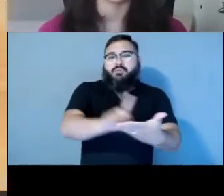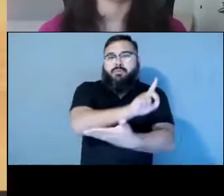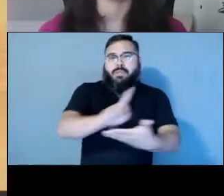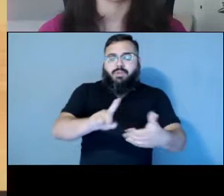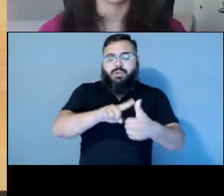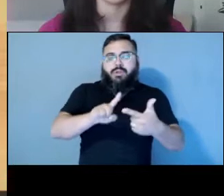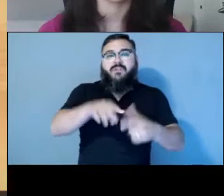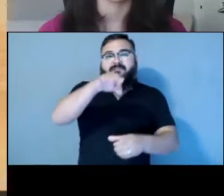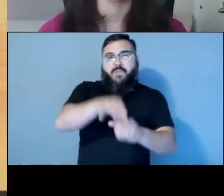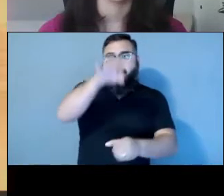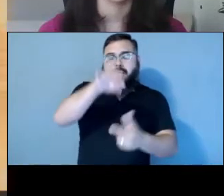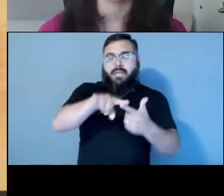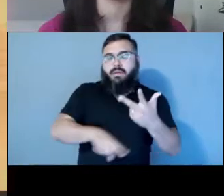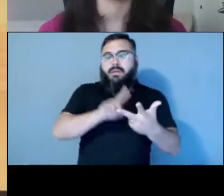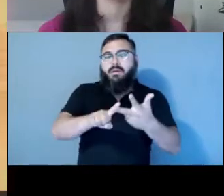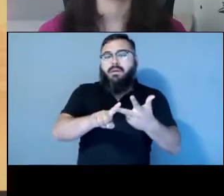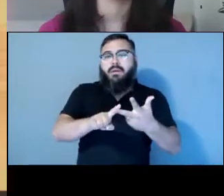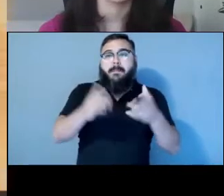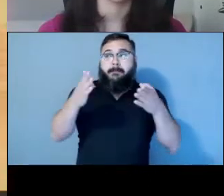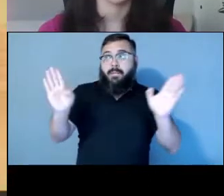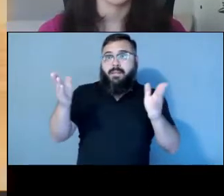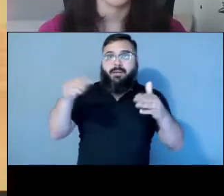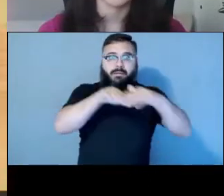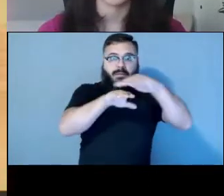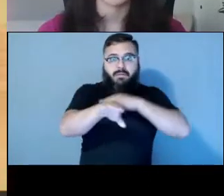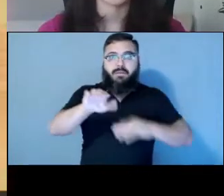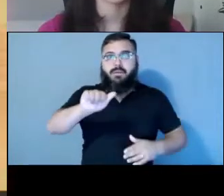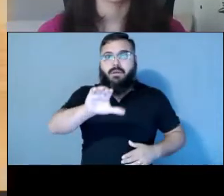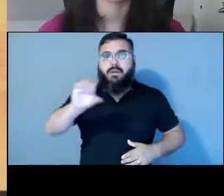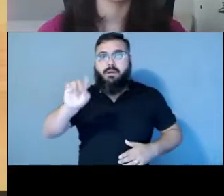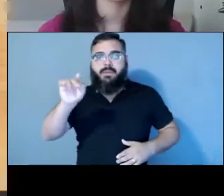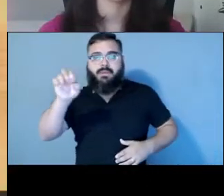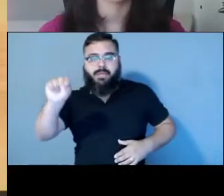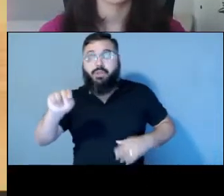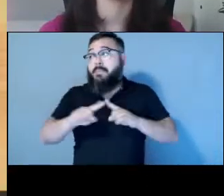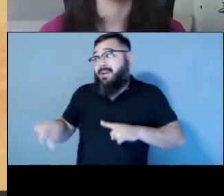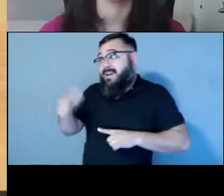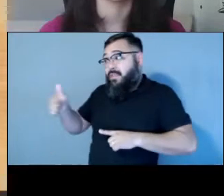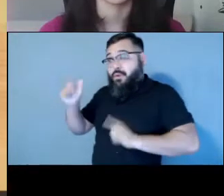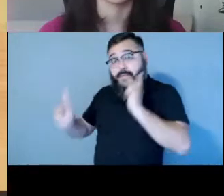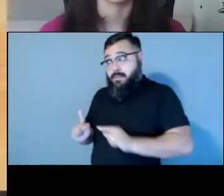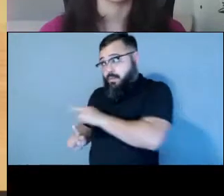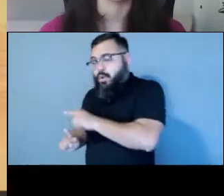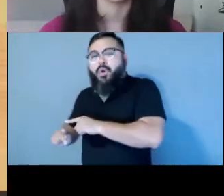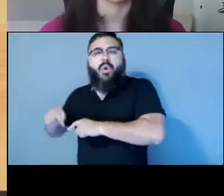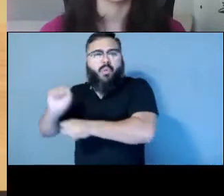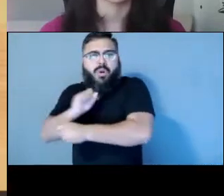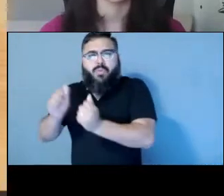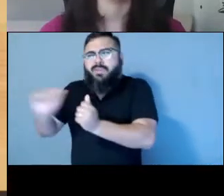and public accommodations, but other attorneys at our organization do a lot of other issues to help people with disabilities.